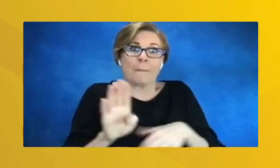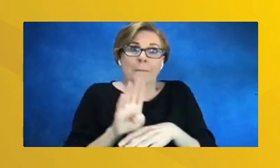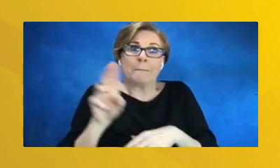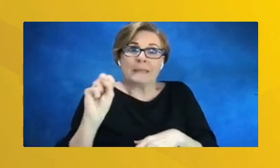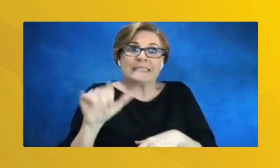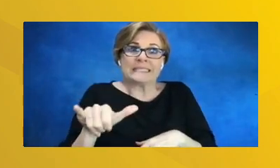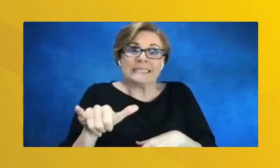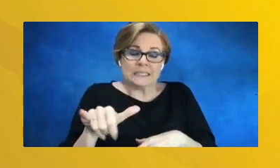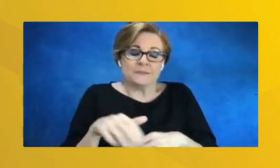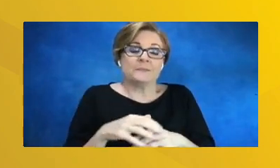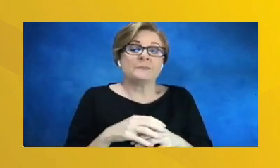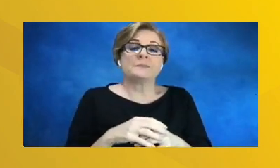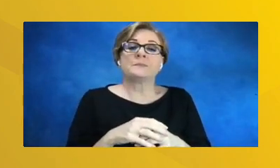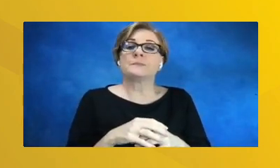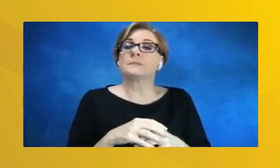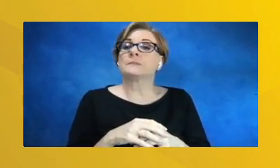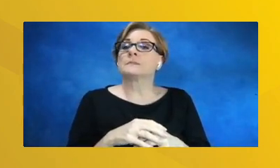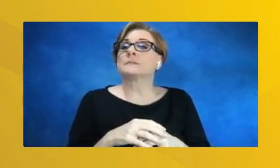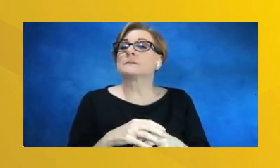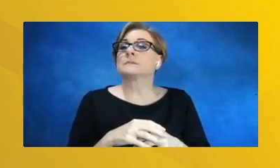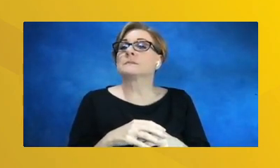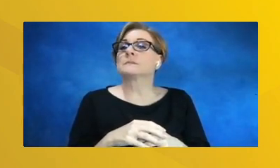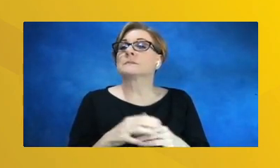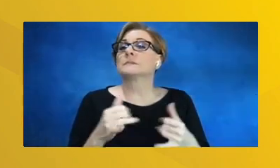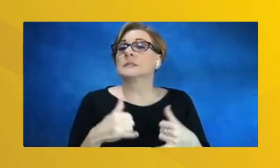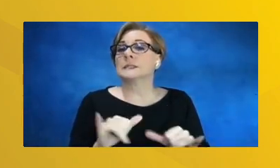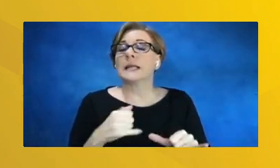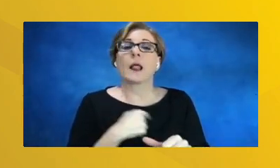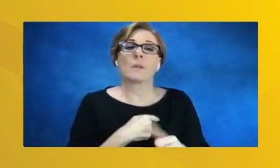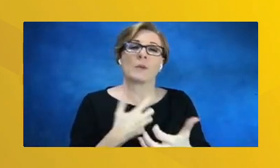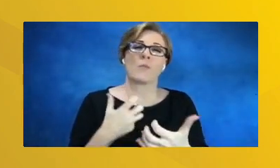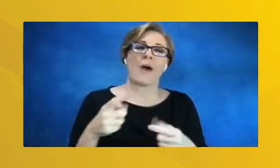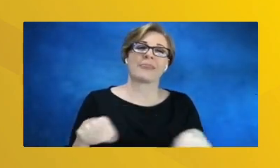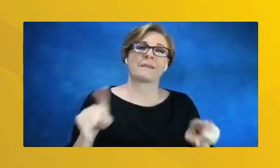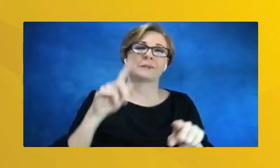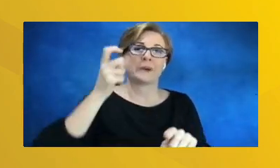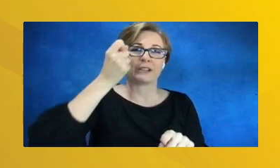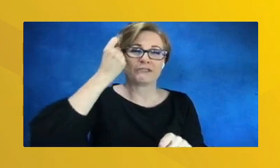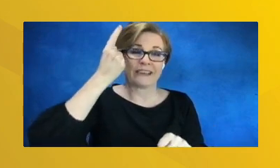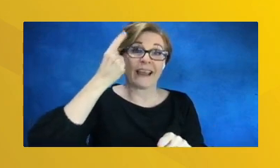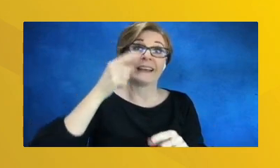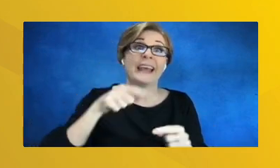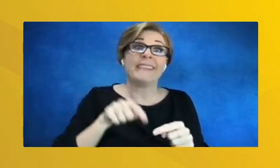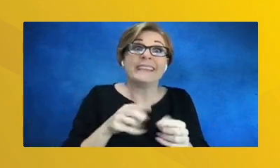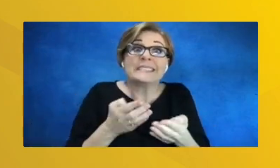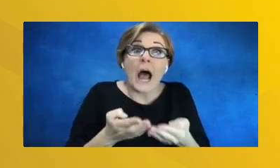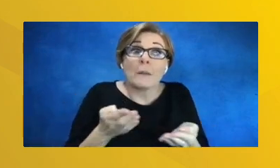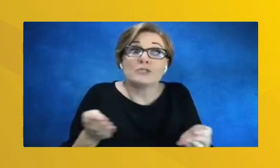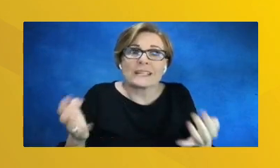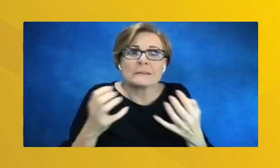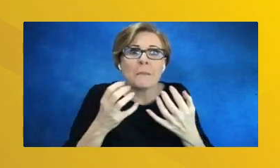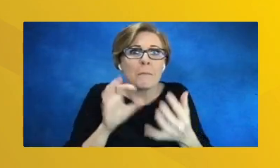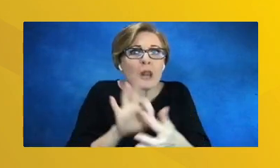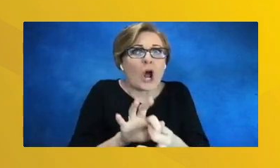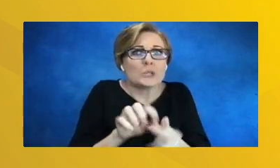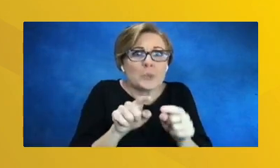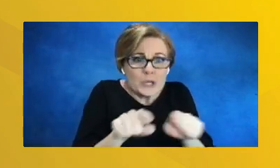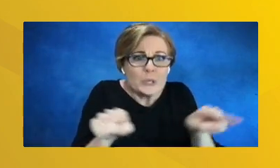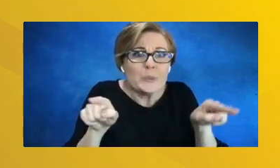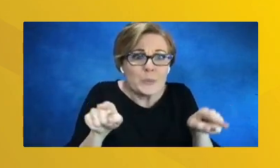to understand that these objects belong to them and you can use them in your classroom.